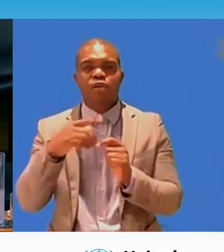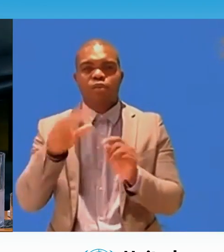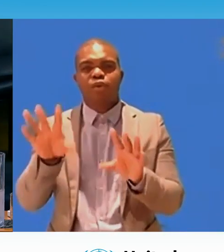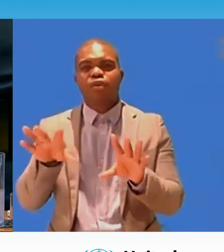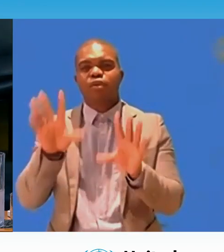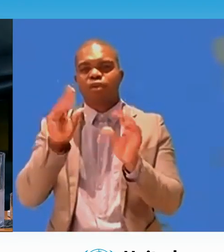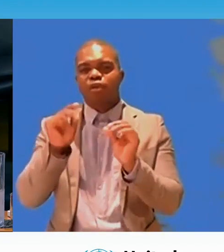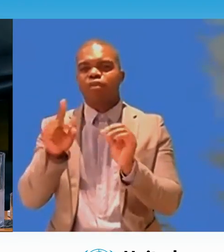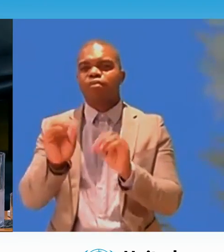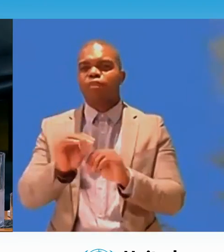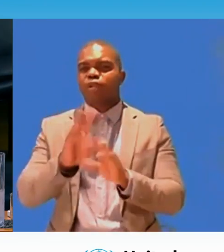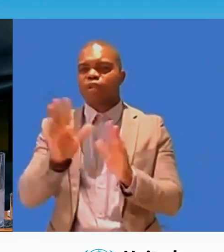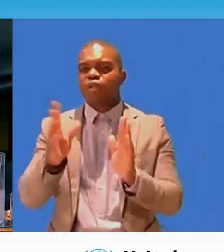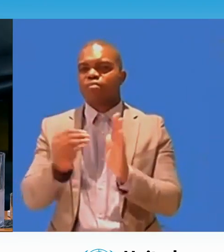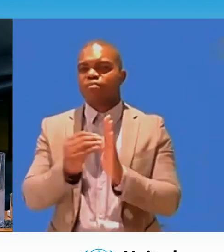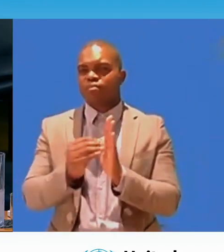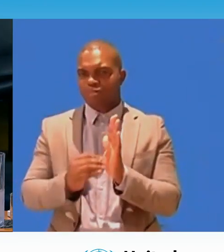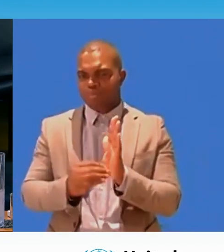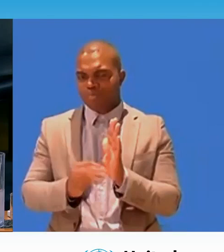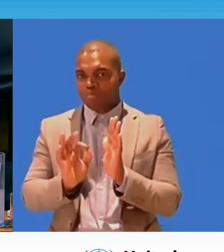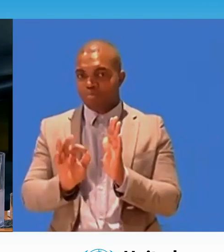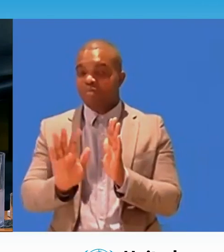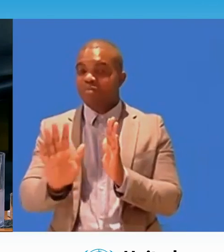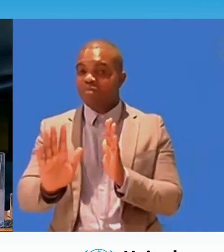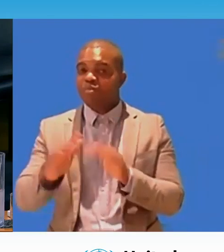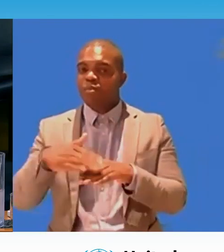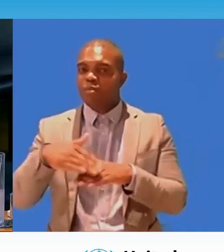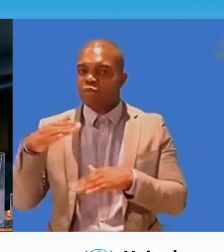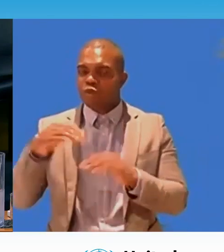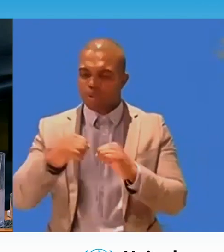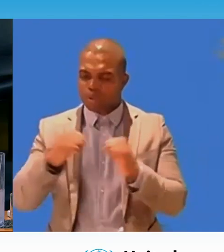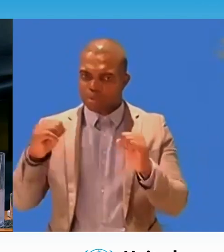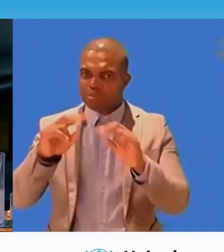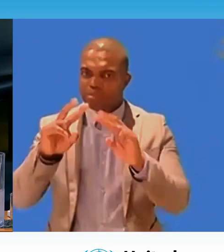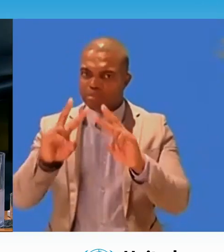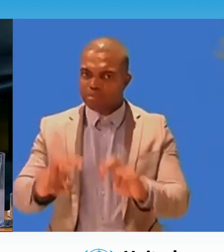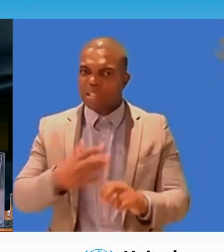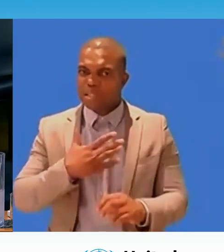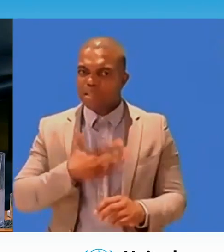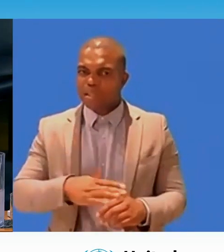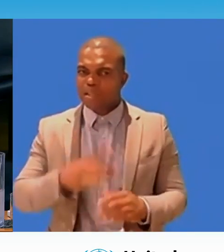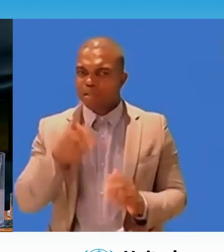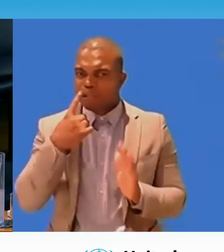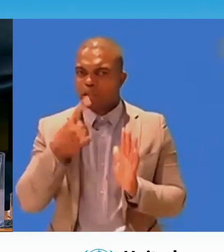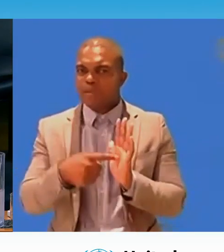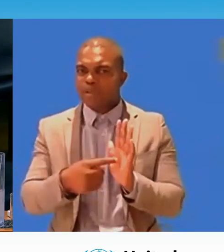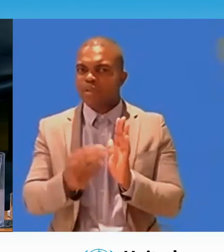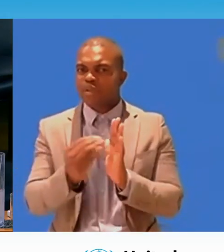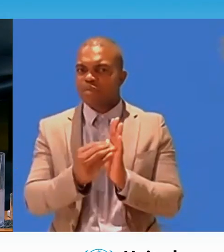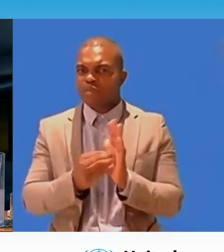what is worth working because change needs time and that's something we are also considering as a